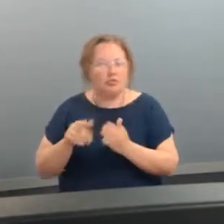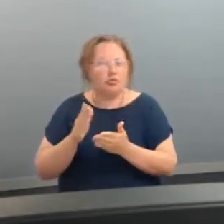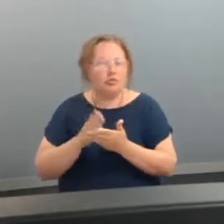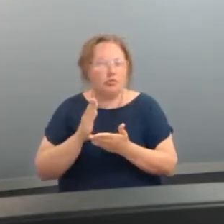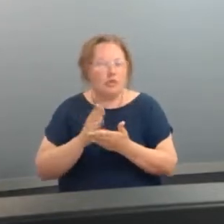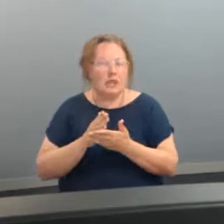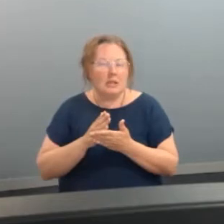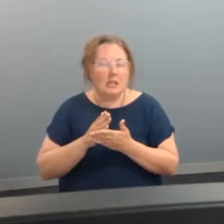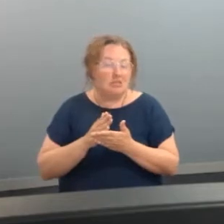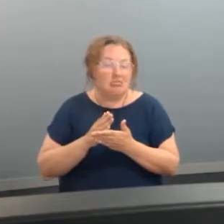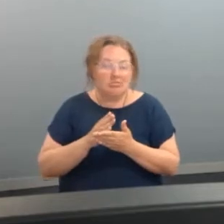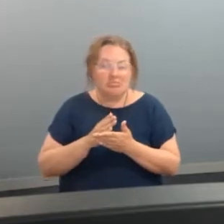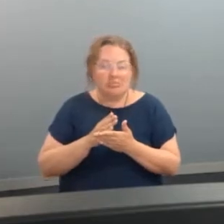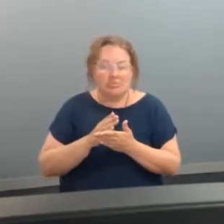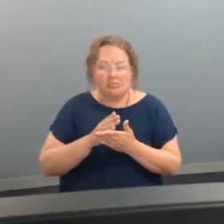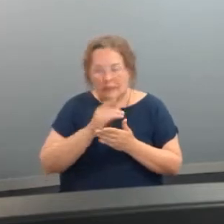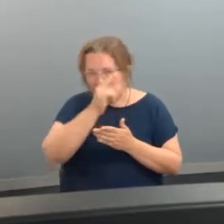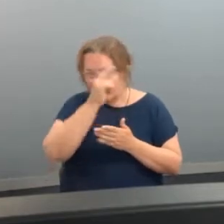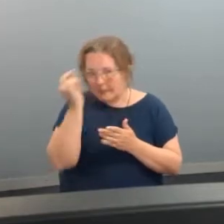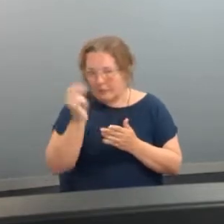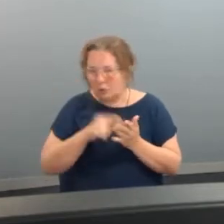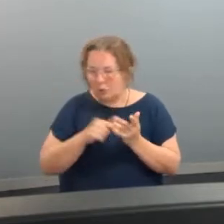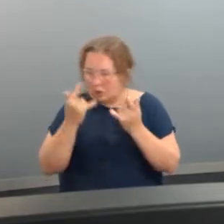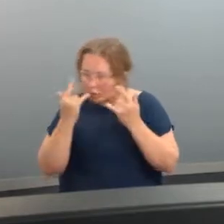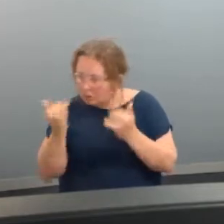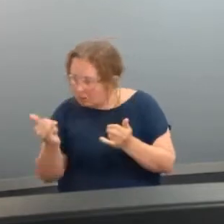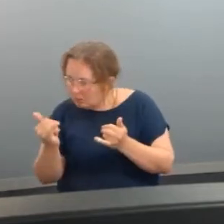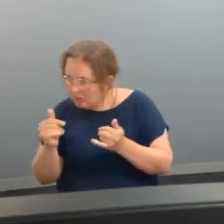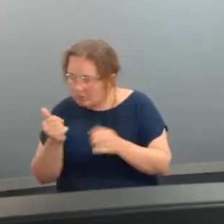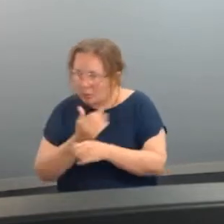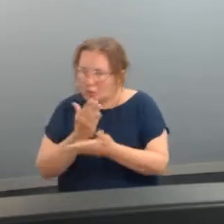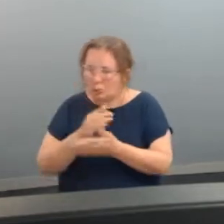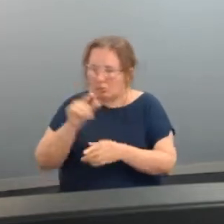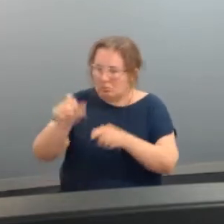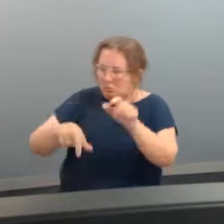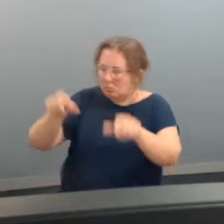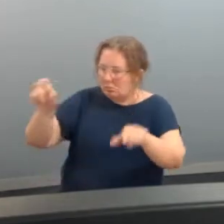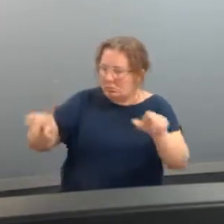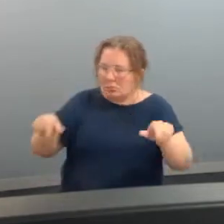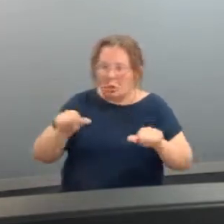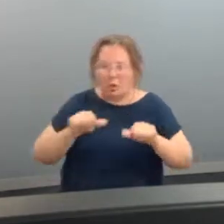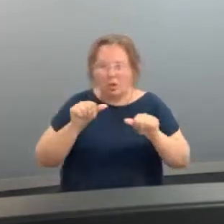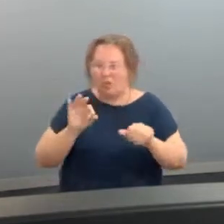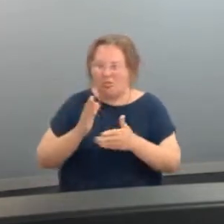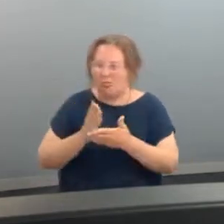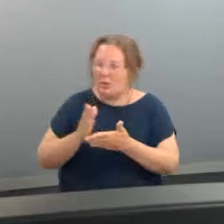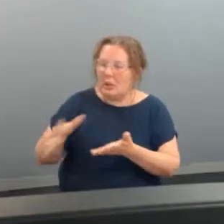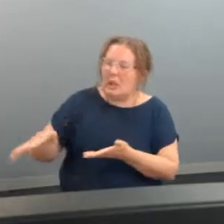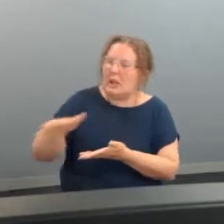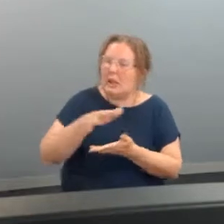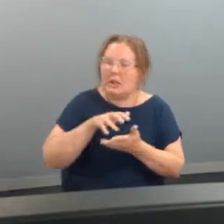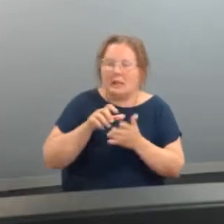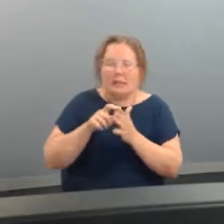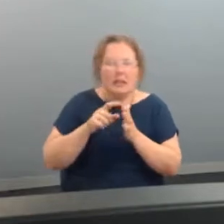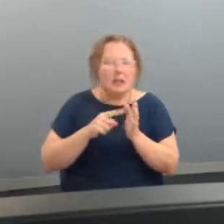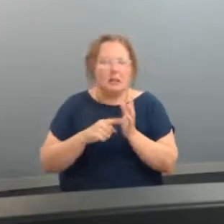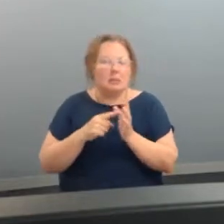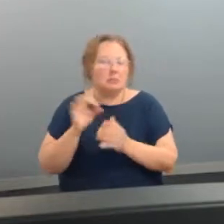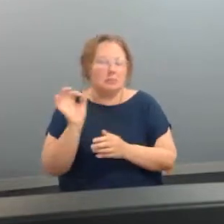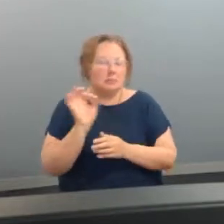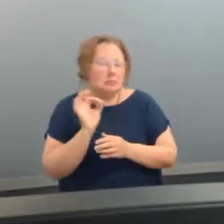I think is the intention; is that correct? » Yeah, check-in, the intention is to check in to